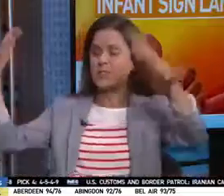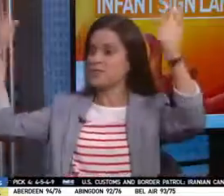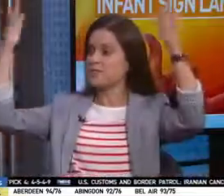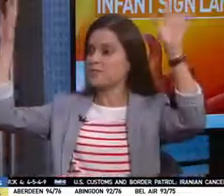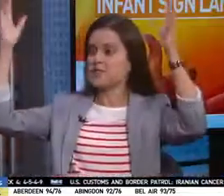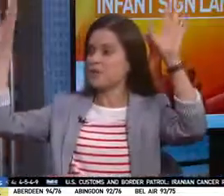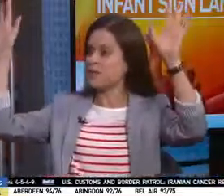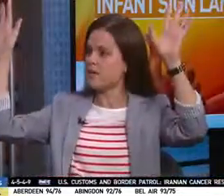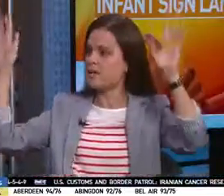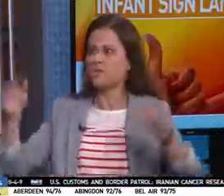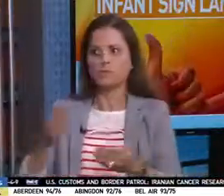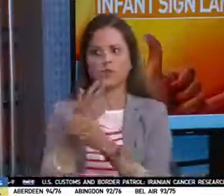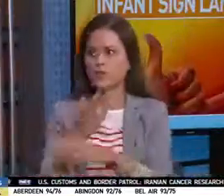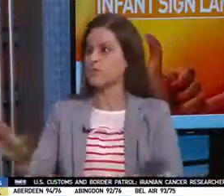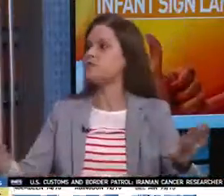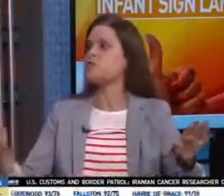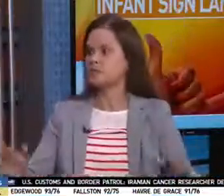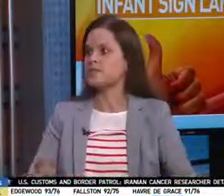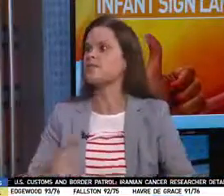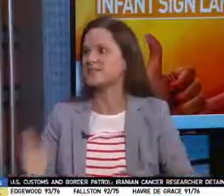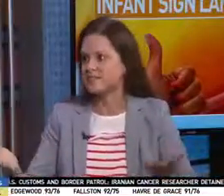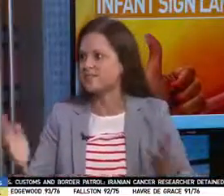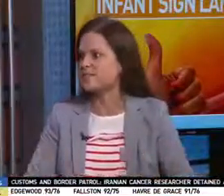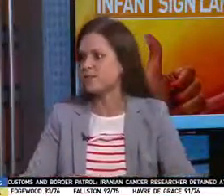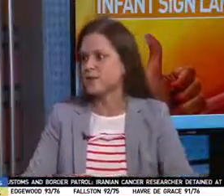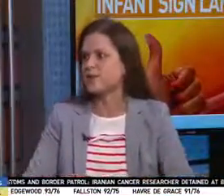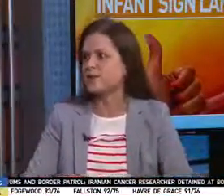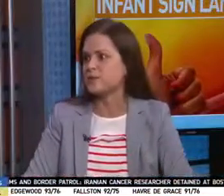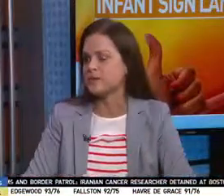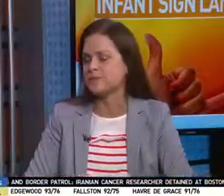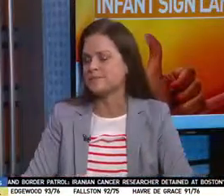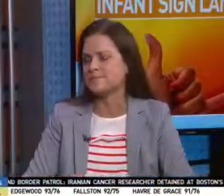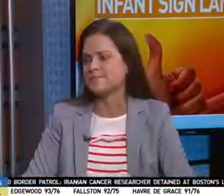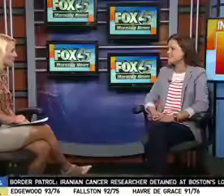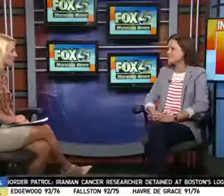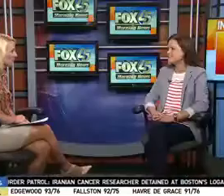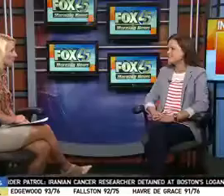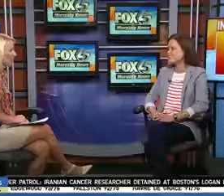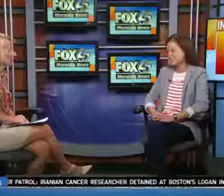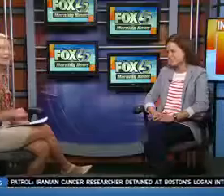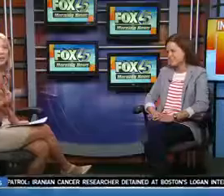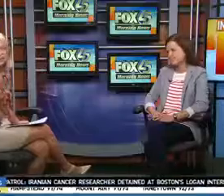so if this means all done, we're going to reinforce it, 'cuz it's a great way to communicate. Thank you so much for coming in Thank you